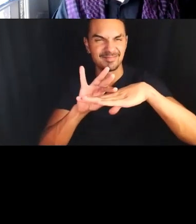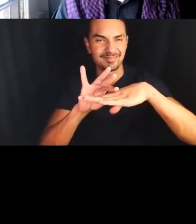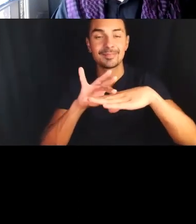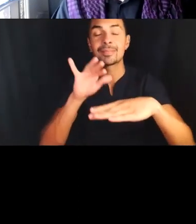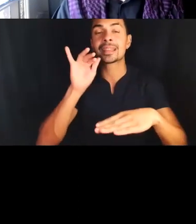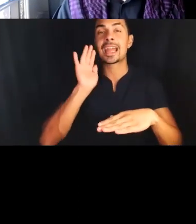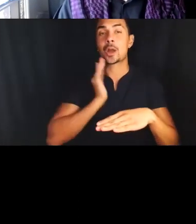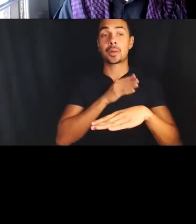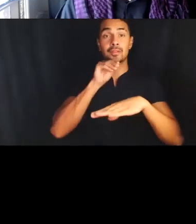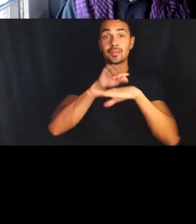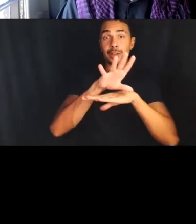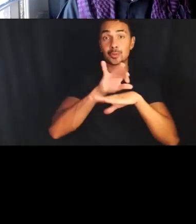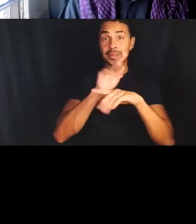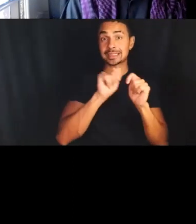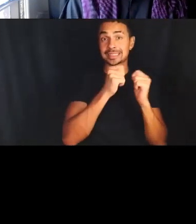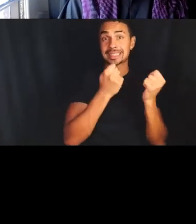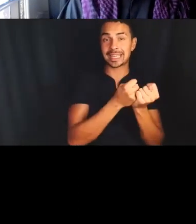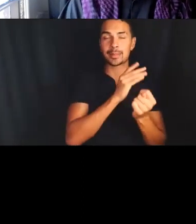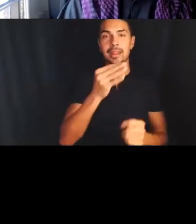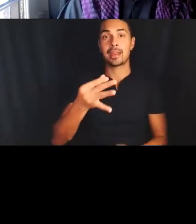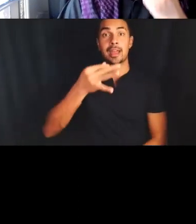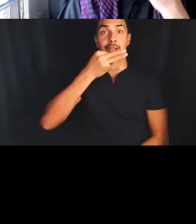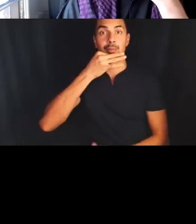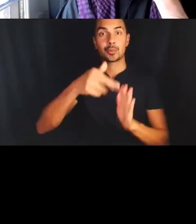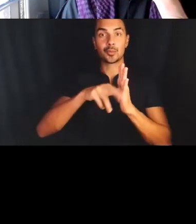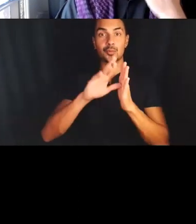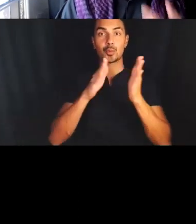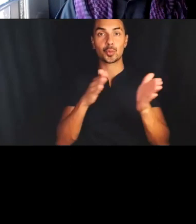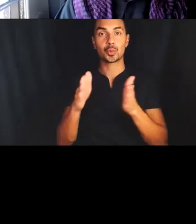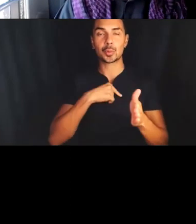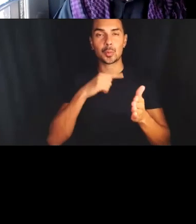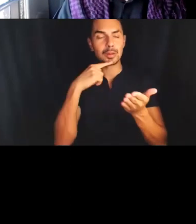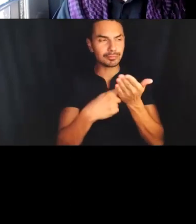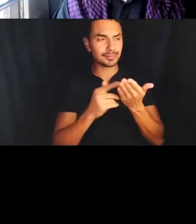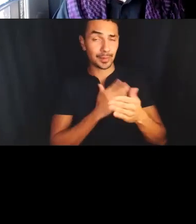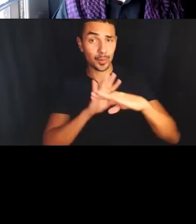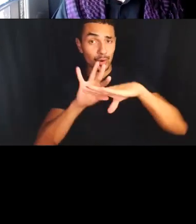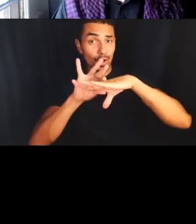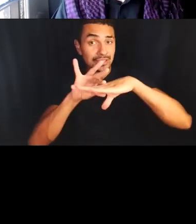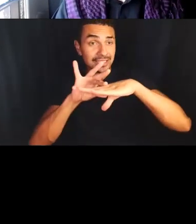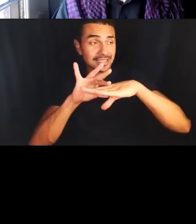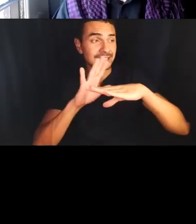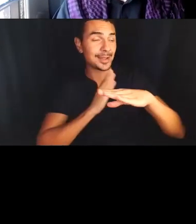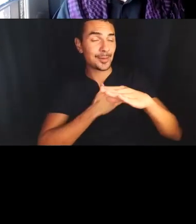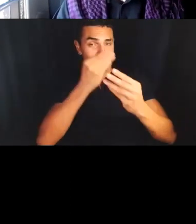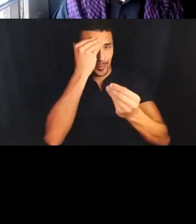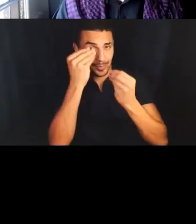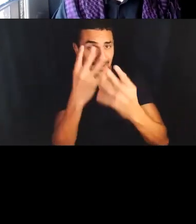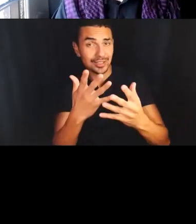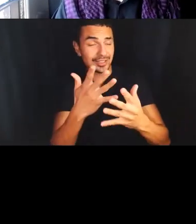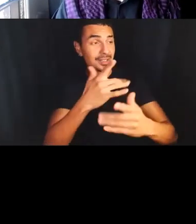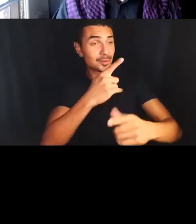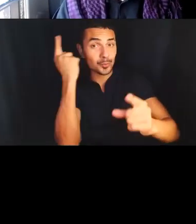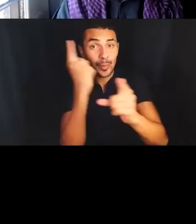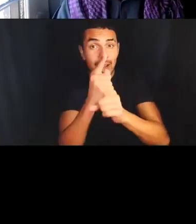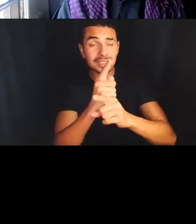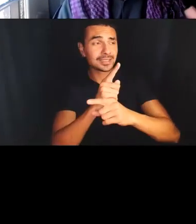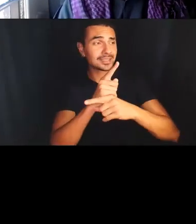and some other expert reviewers to make sure that our content is relevant and accurate and appropriate,